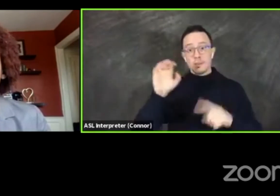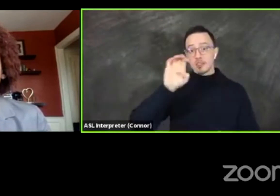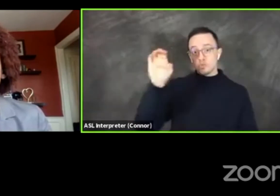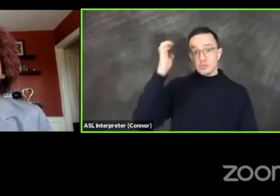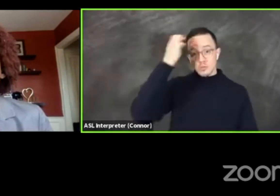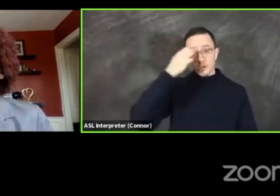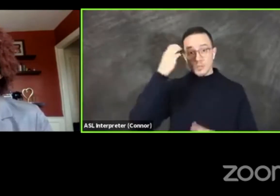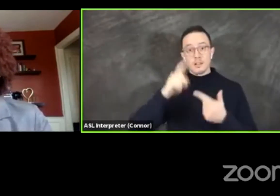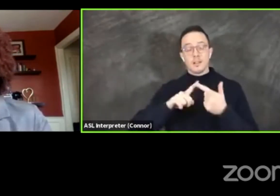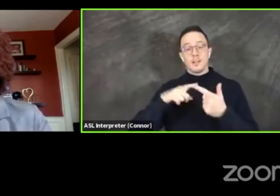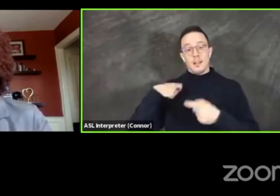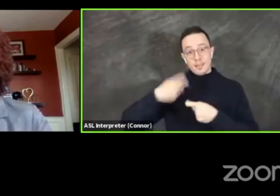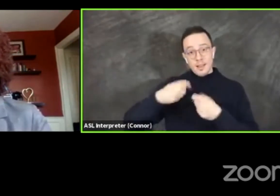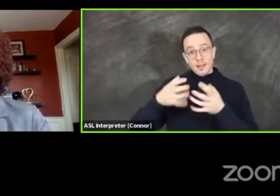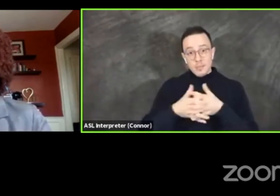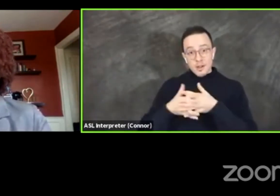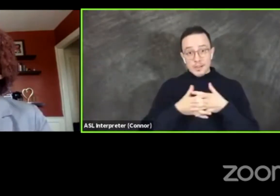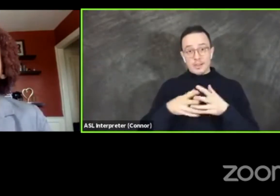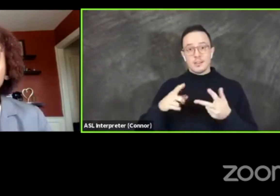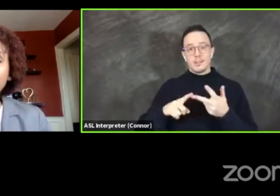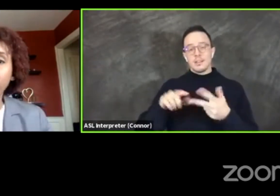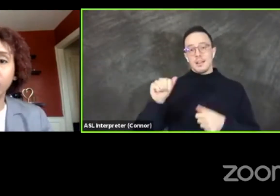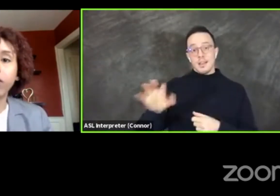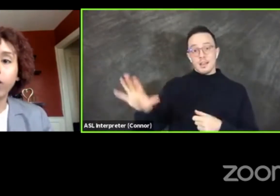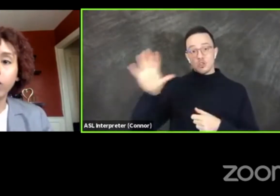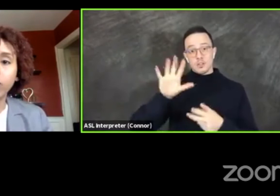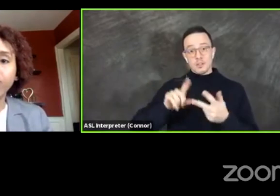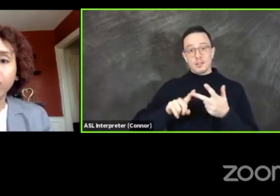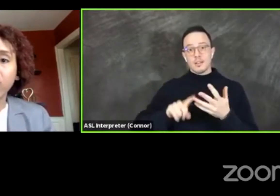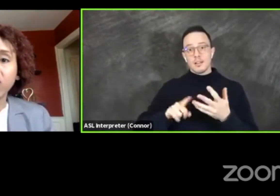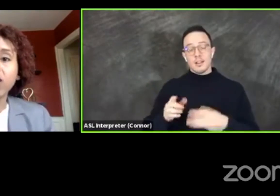AND HOW THEY HAVE SHAPED THE NEW YORK CITY THAT WE KNOW AND EXPERIENCE. THESE